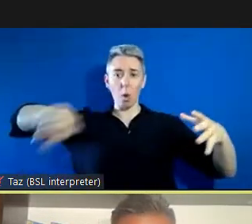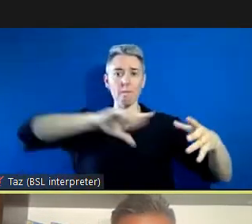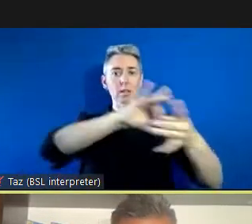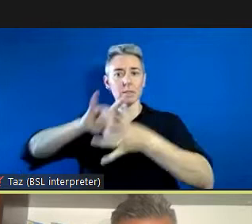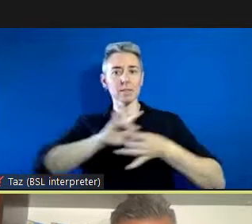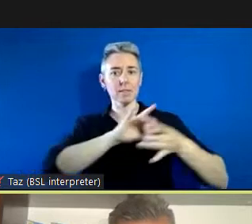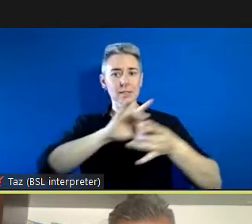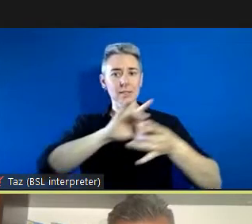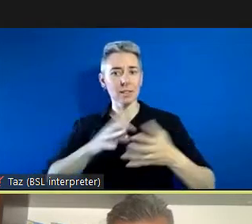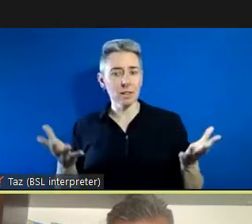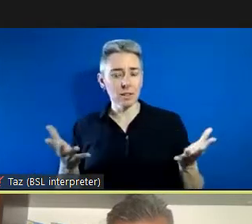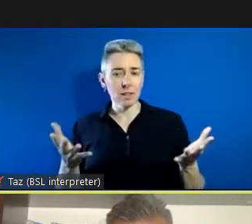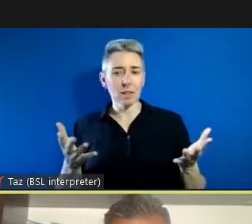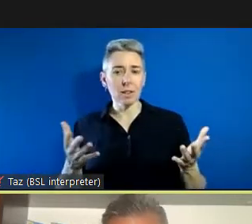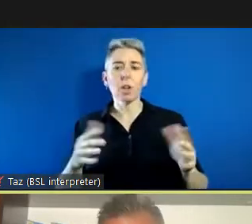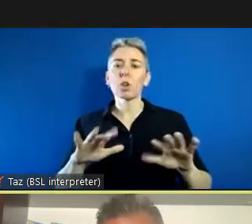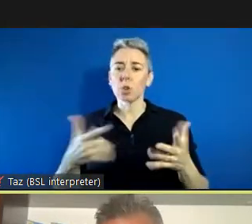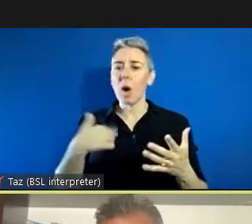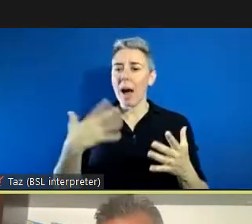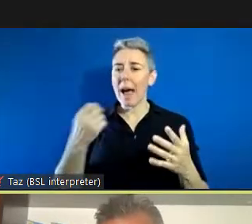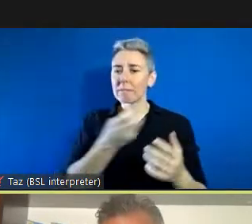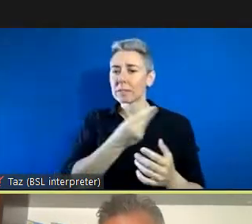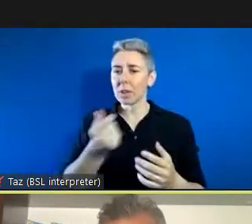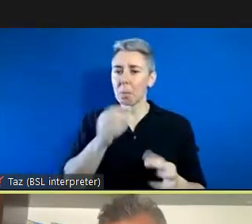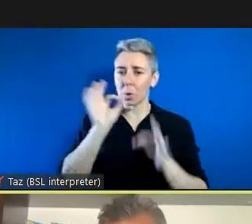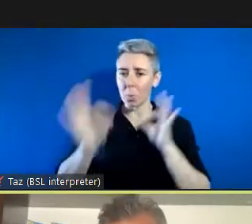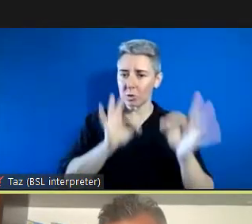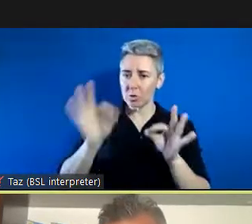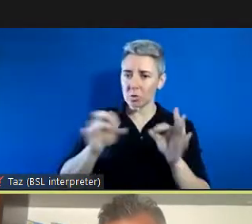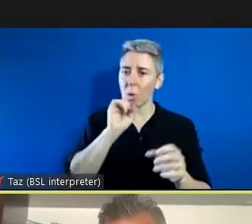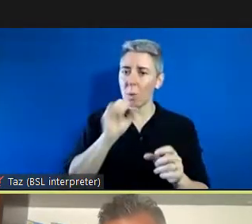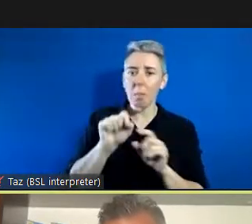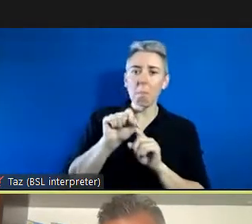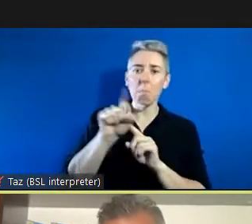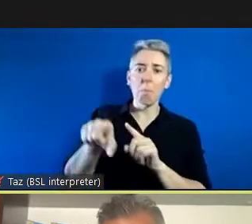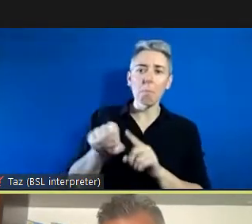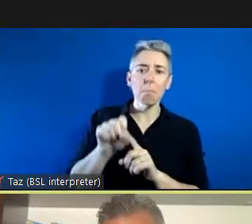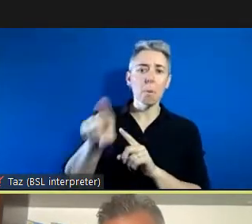pose through this space, and really focused on the idea of embedding. And that's really the key part